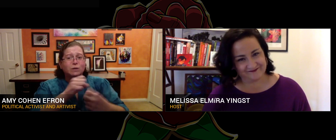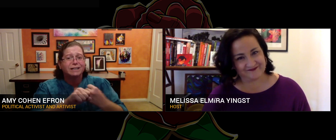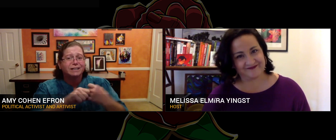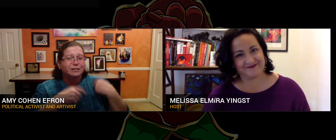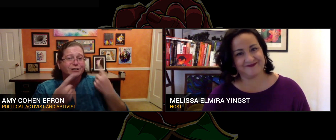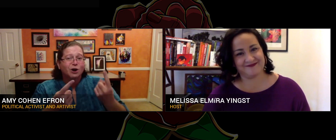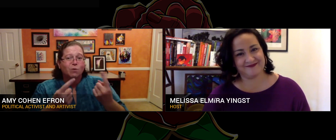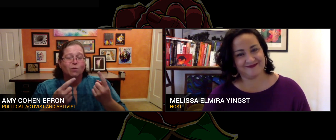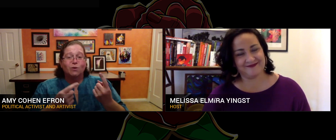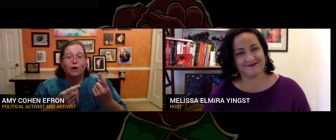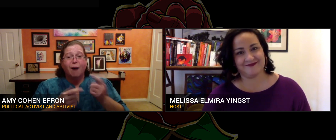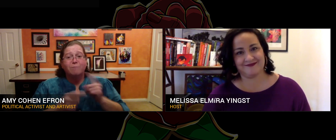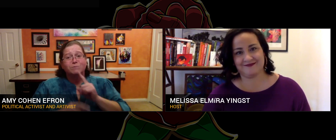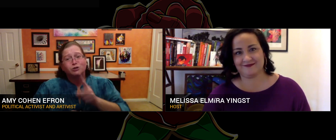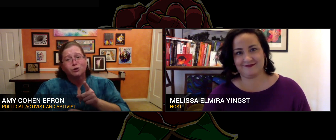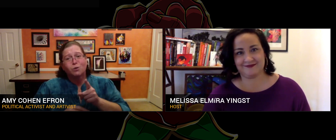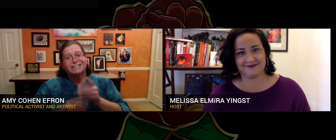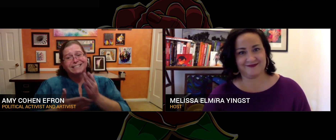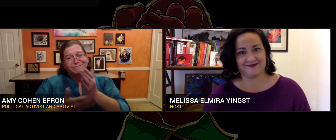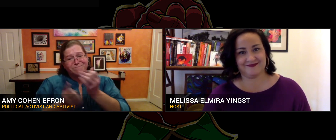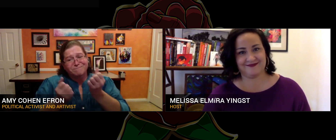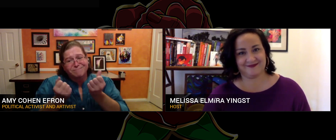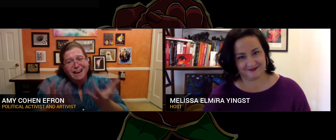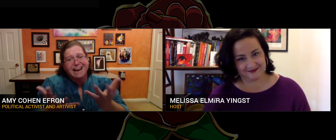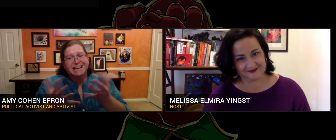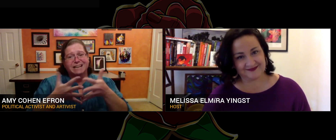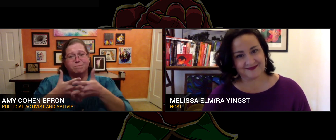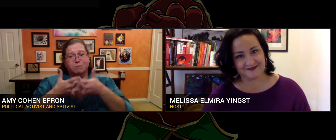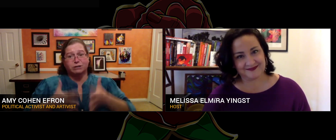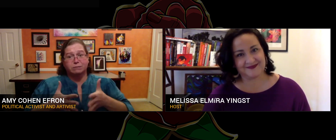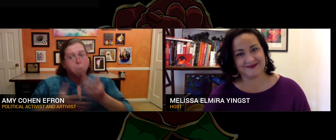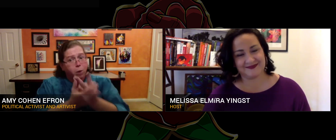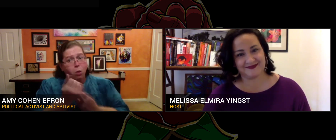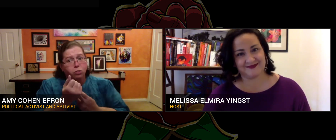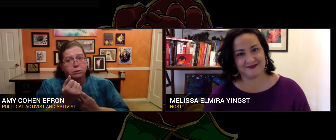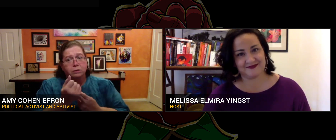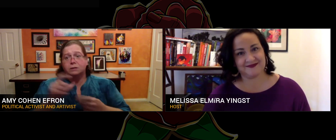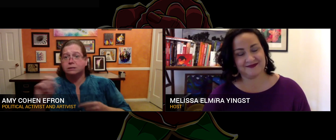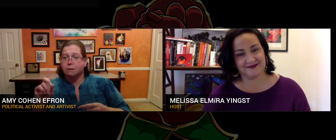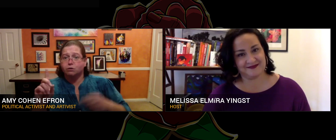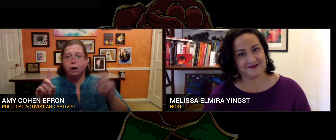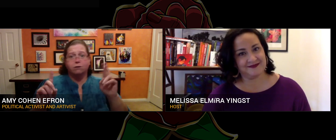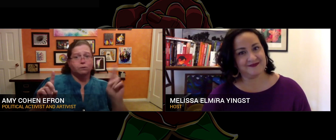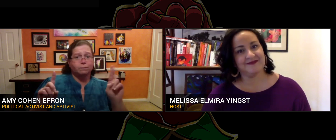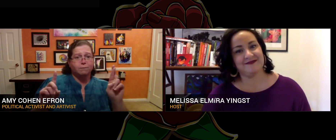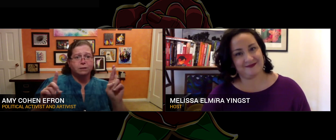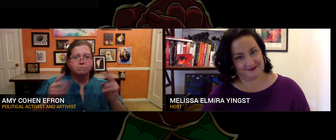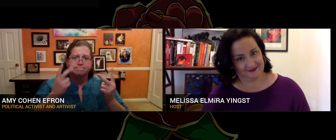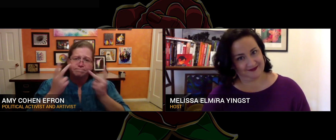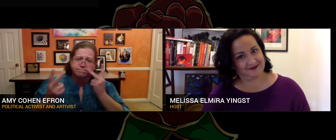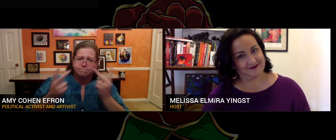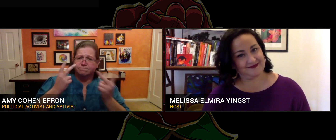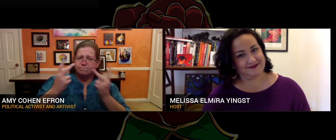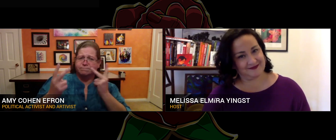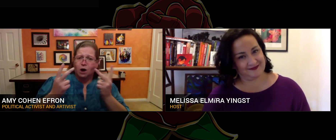So, we had 2 years, and I'm sure many Americans, both, Democrats and Republicans, observed